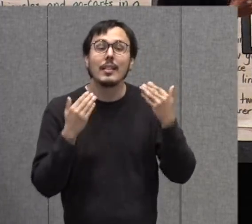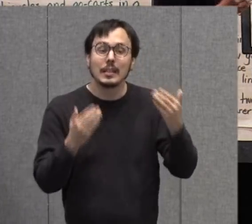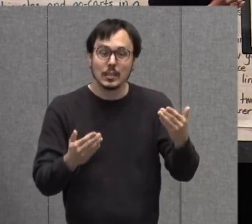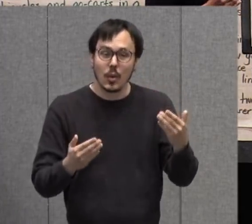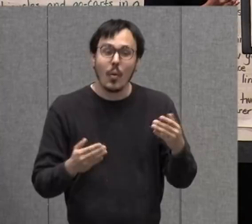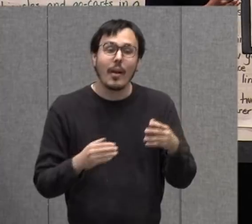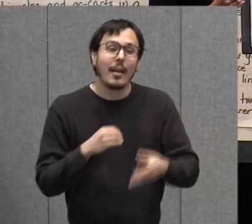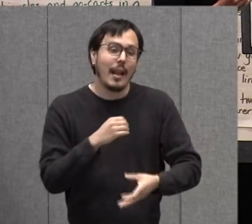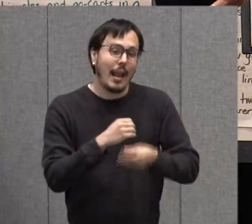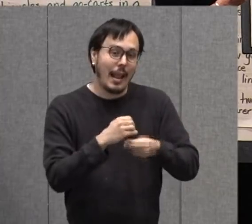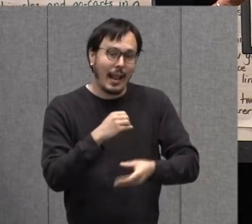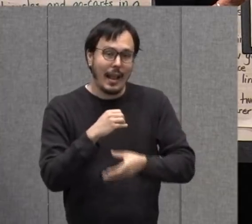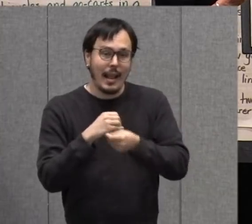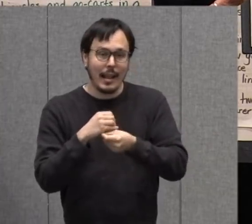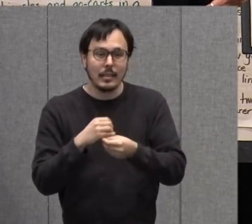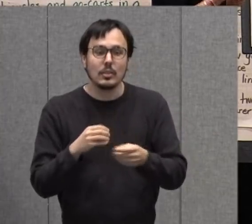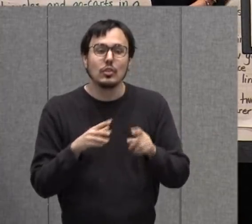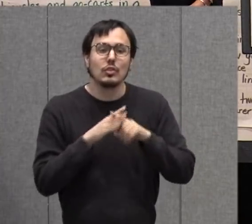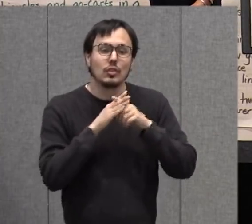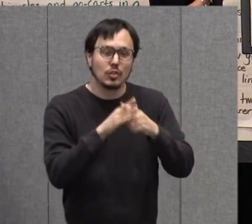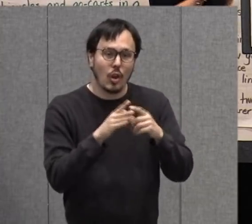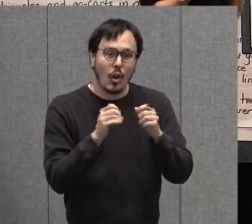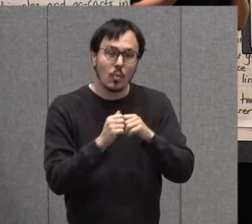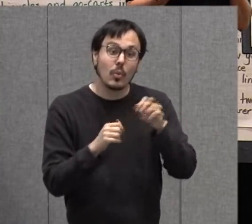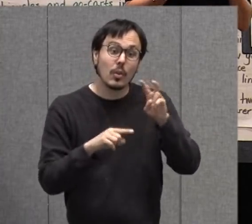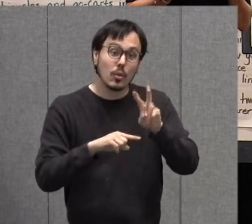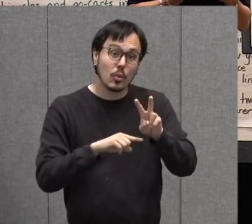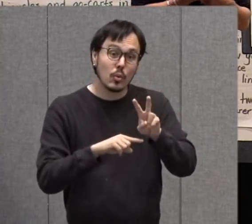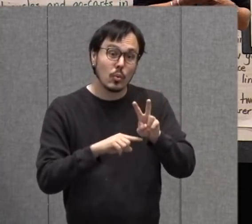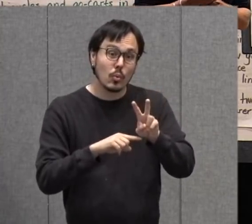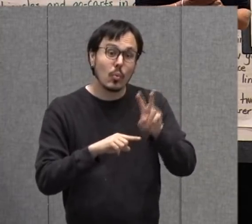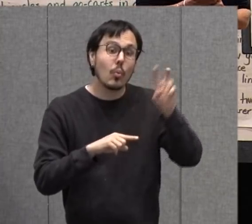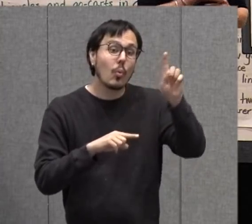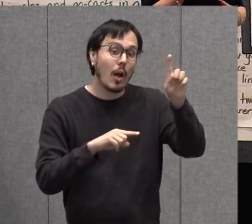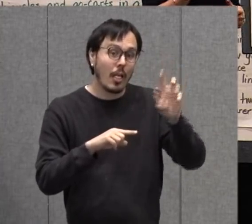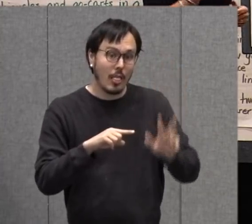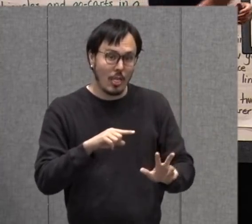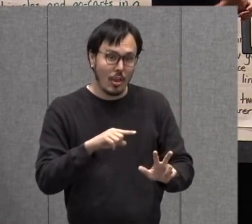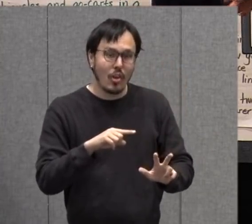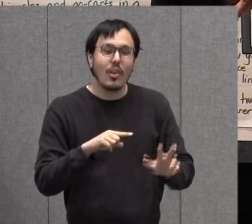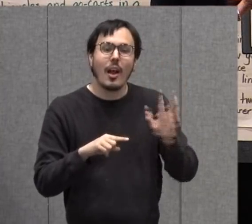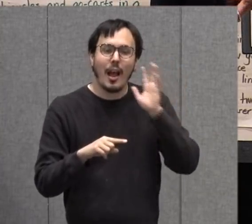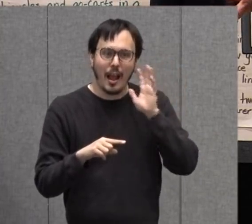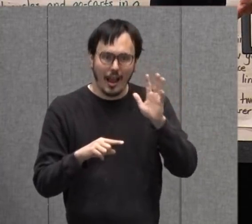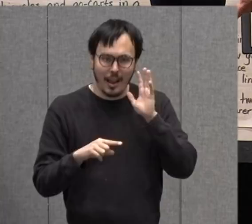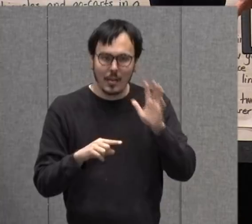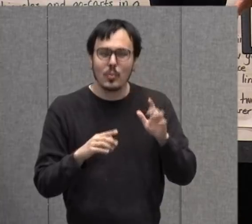So, starting with two and one third, I think I wanna go ahead and make some jumps to get to the next whole number.